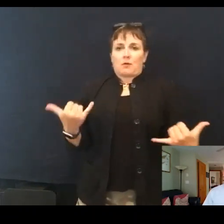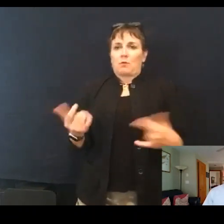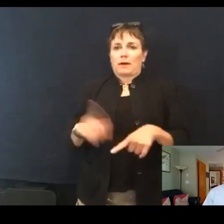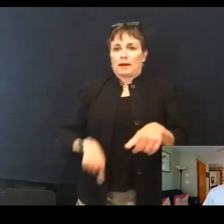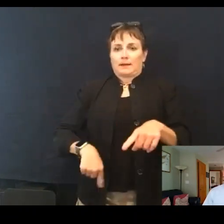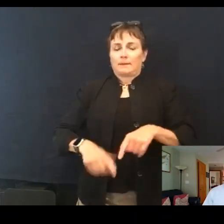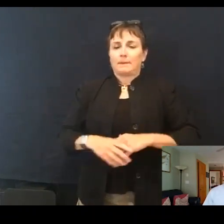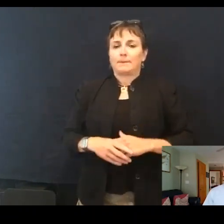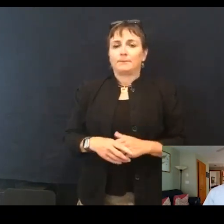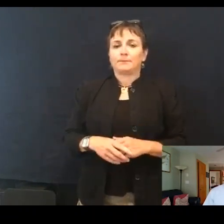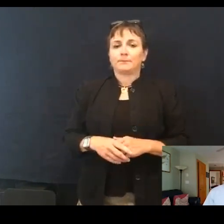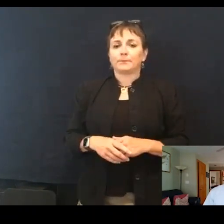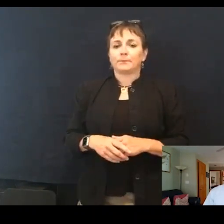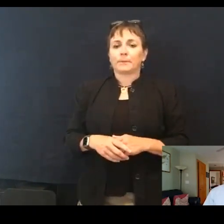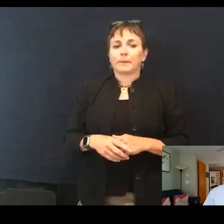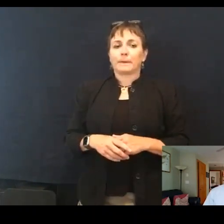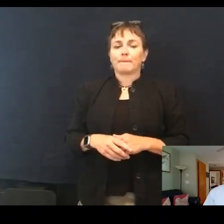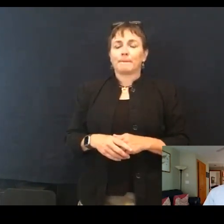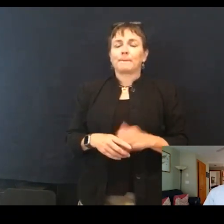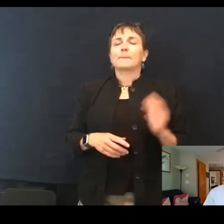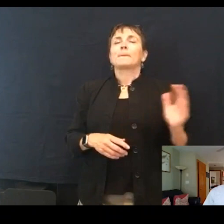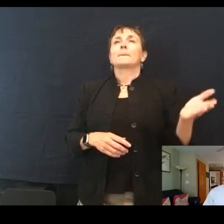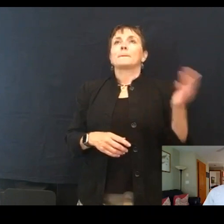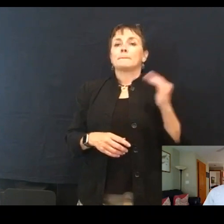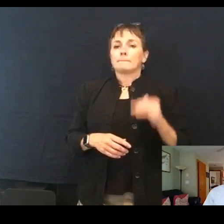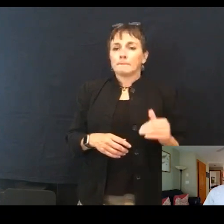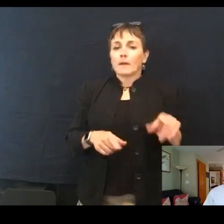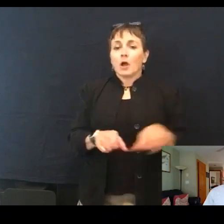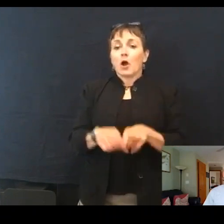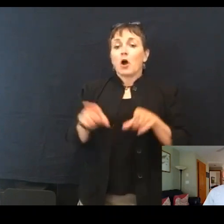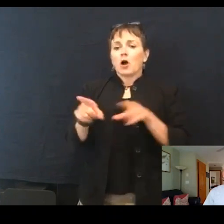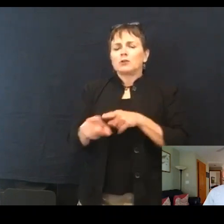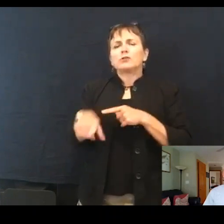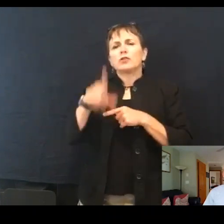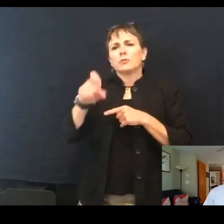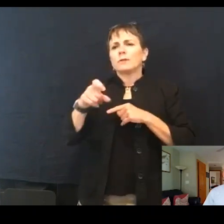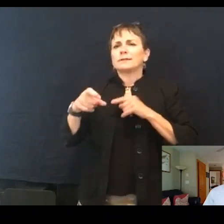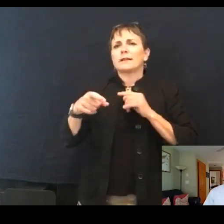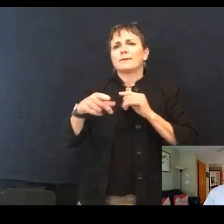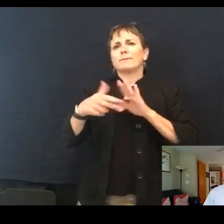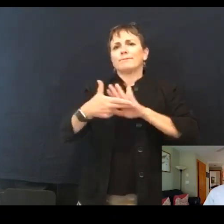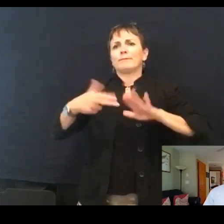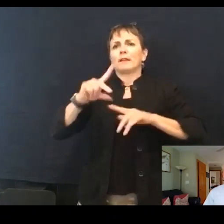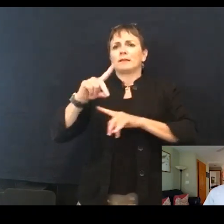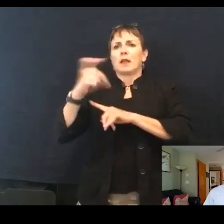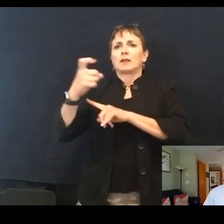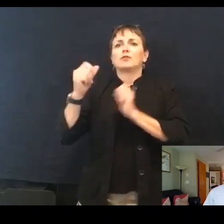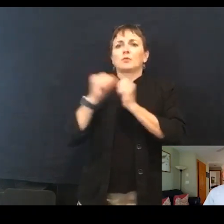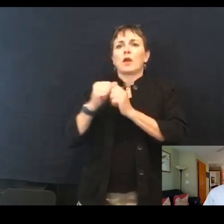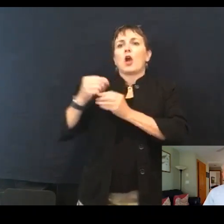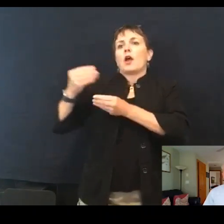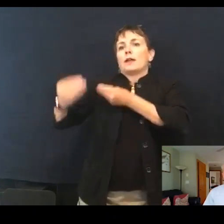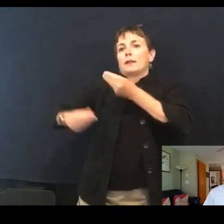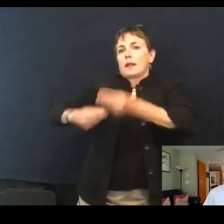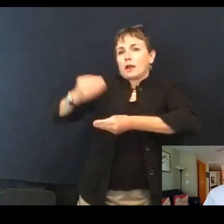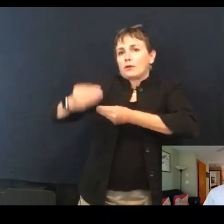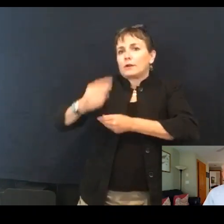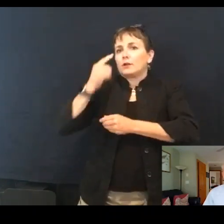We just can't do it at the moment. Secondly, you need to be clinically diagnosed with an inherited retinal disease.